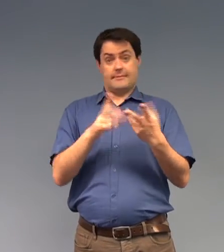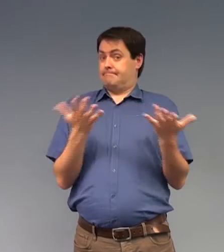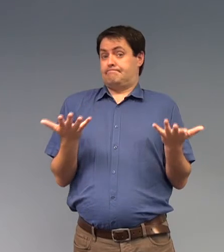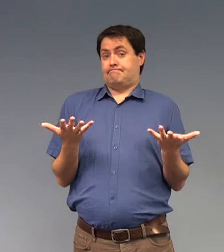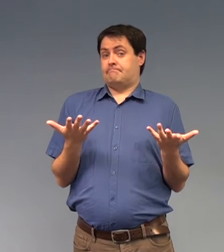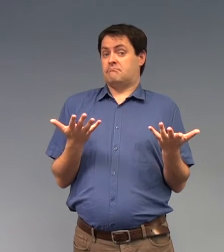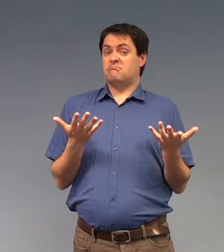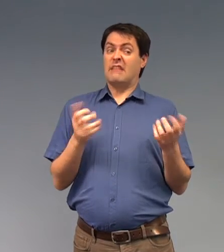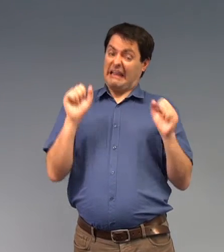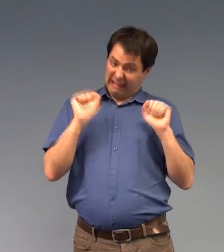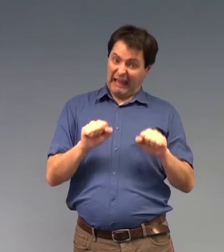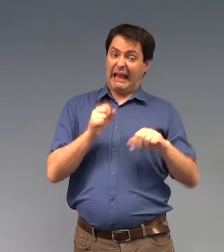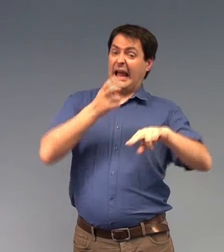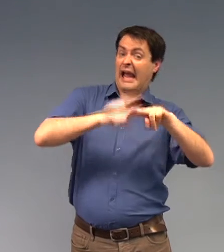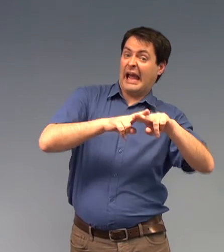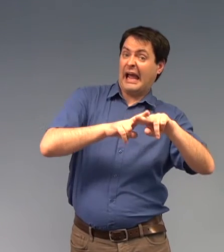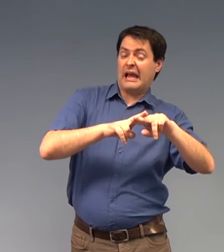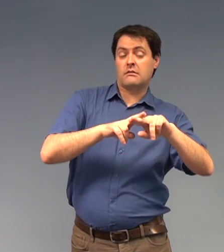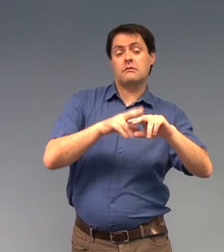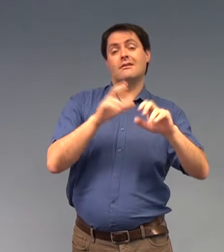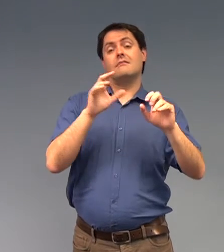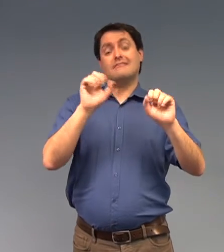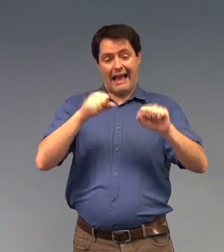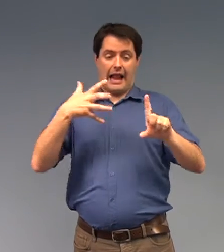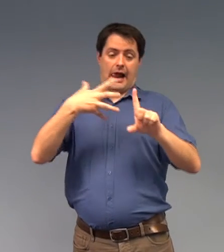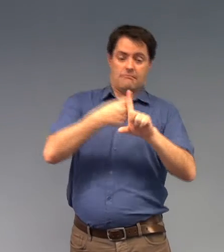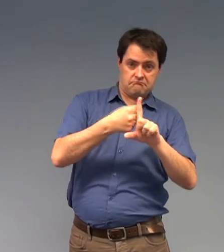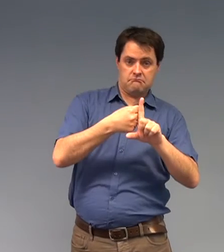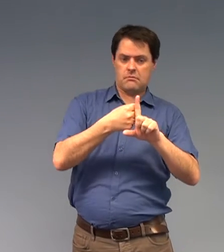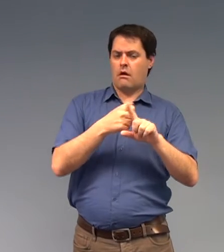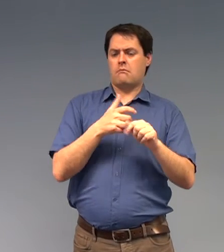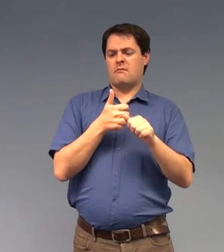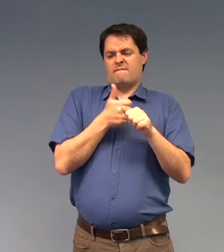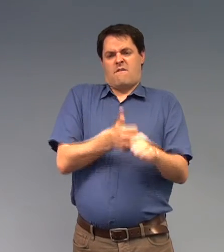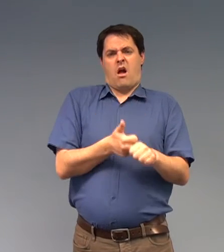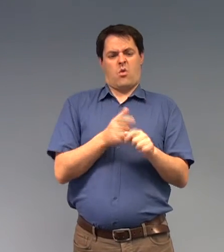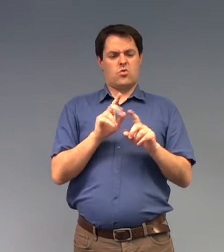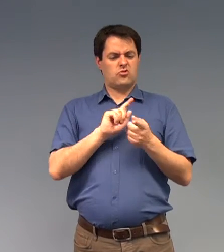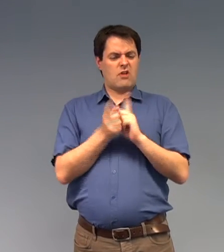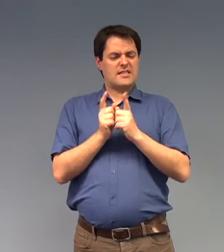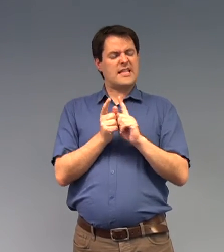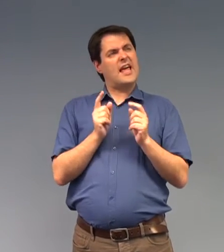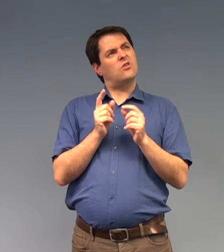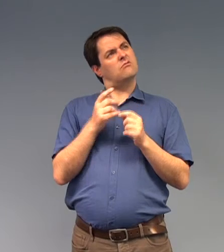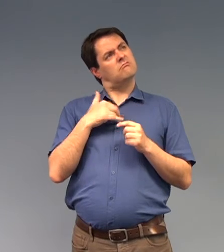linguistically it's required. Others of these decisions happen because the translator